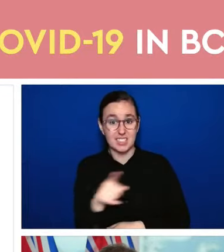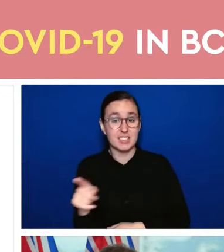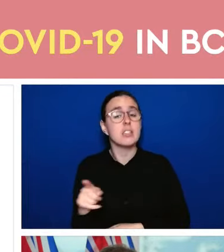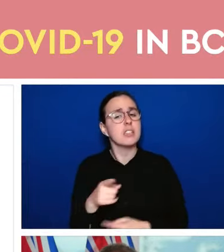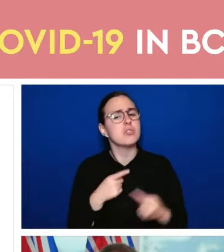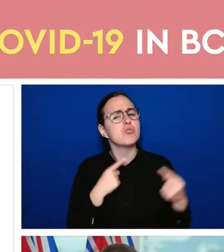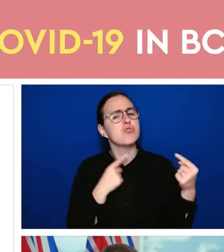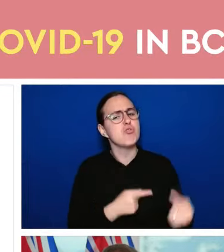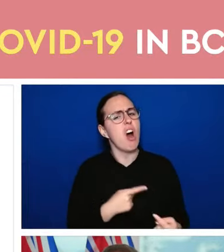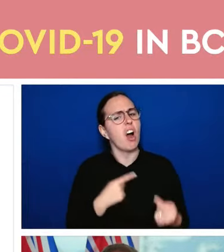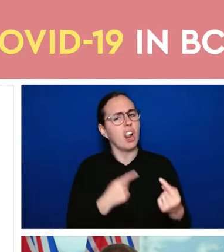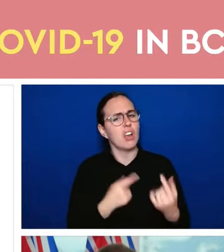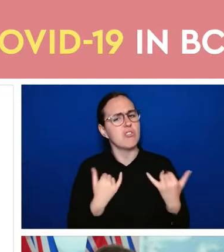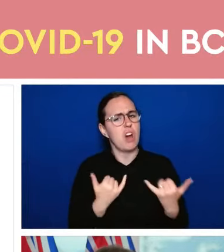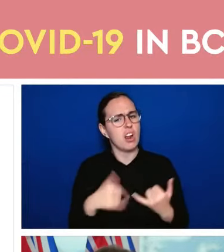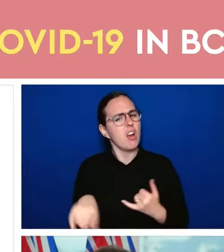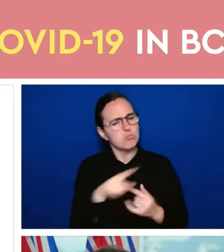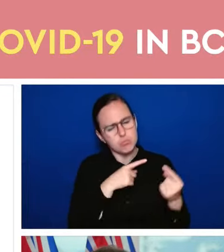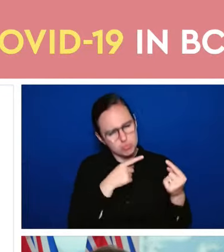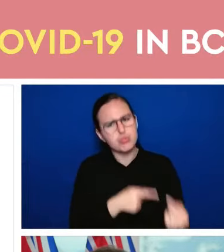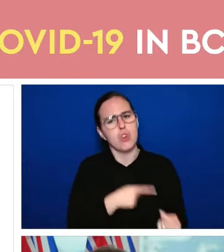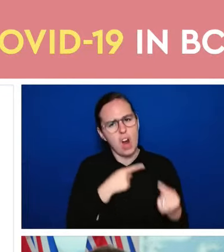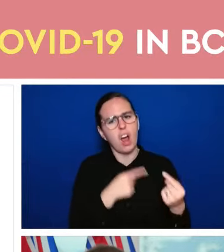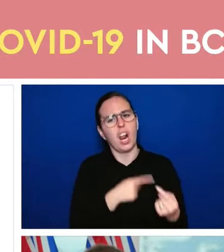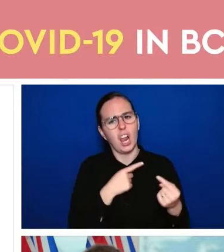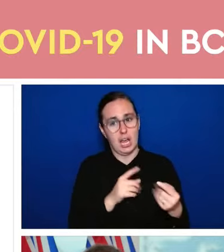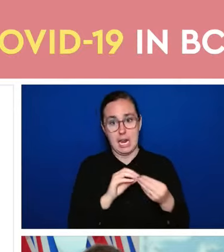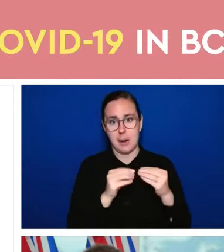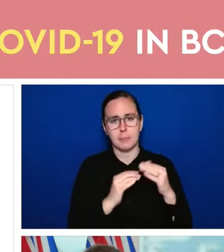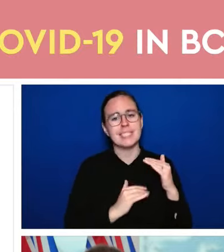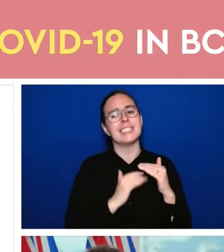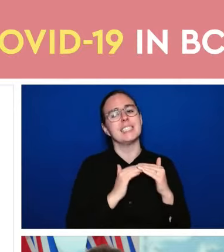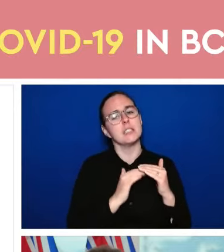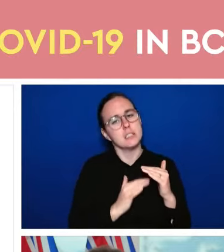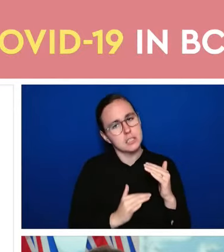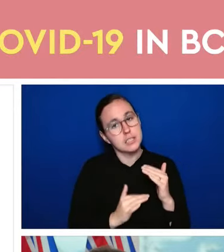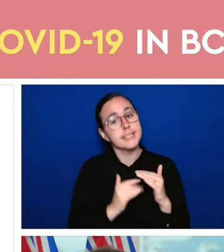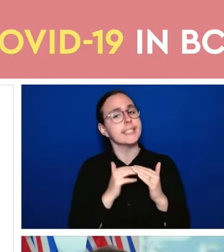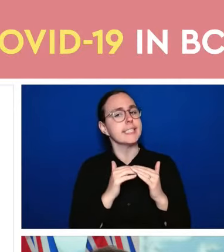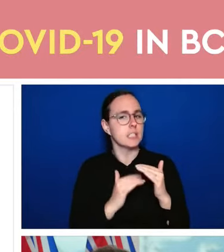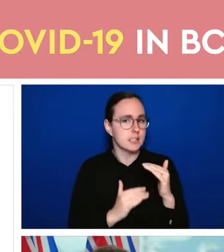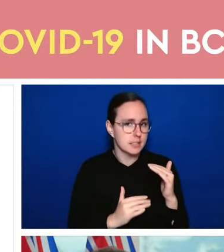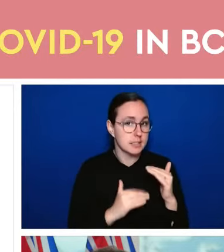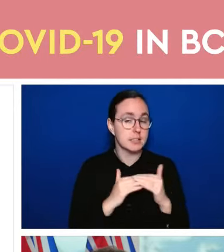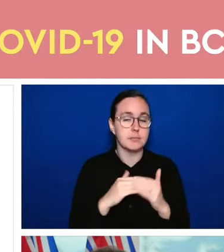in addressing this would be to reasonably deal with both nine